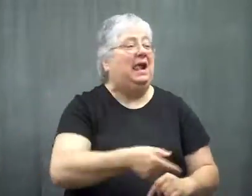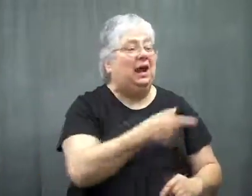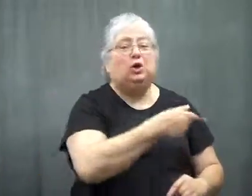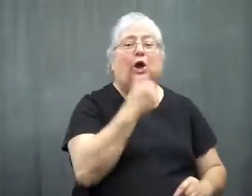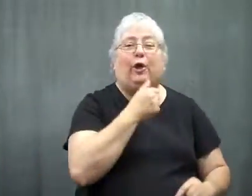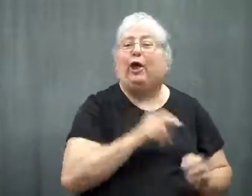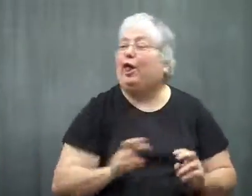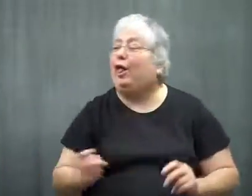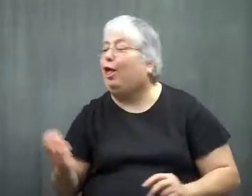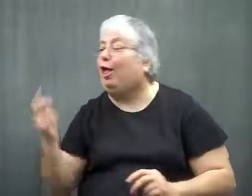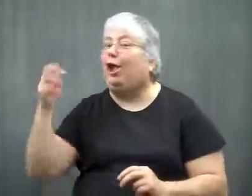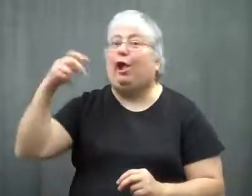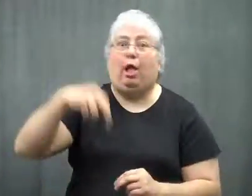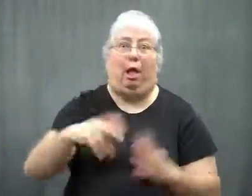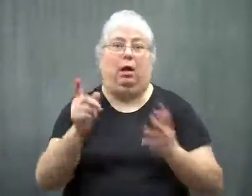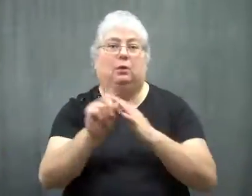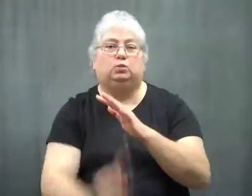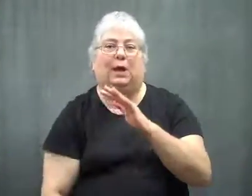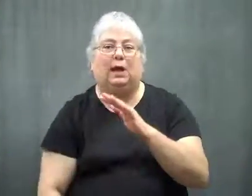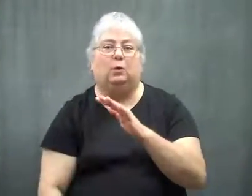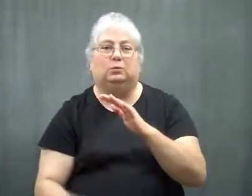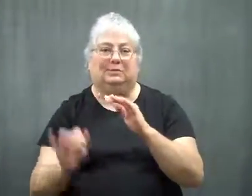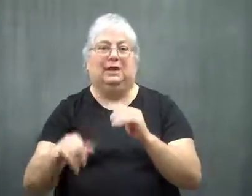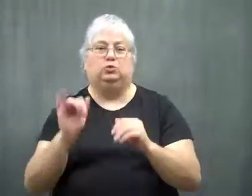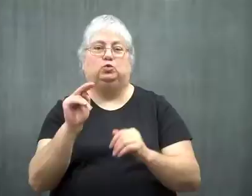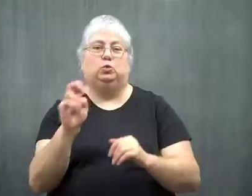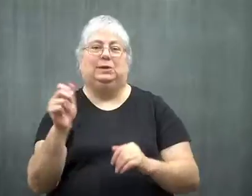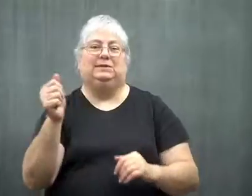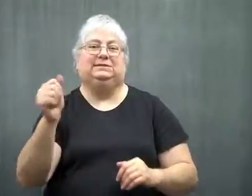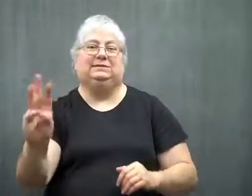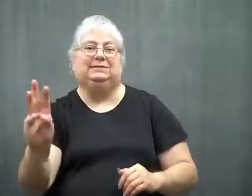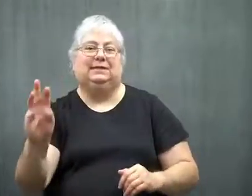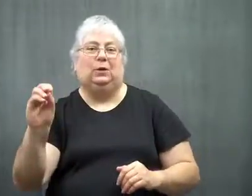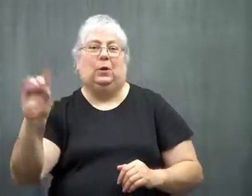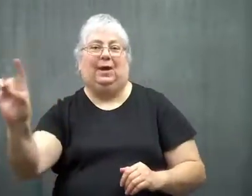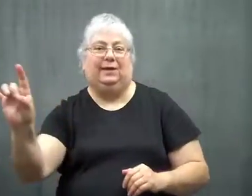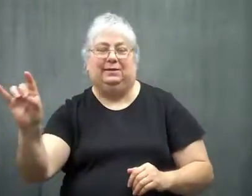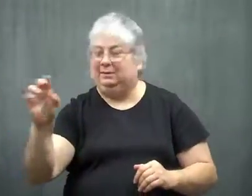Later, Caylee climbed in, and drowned on June 16, 2008.